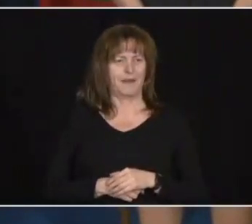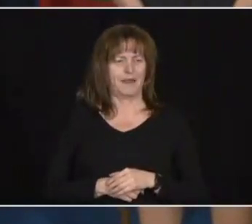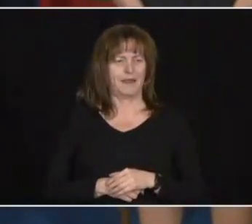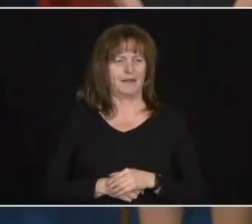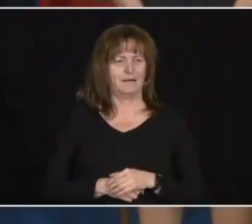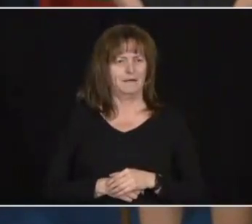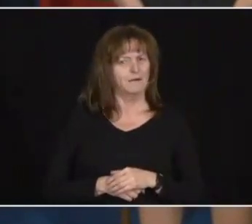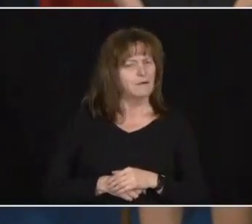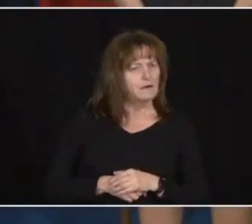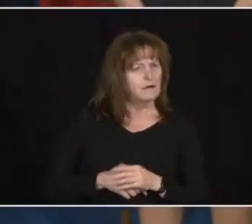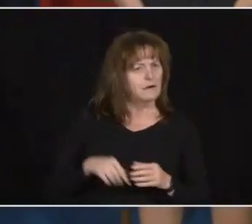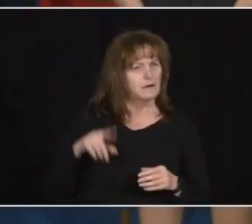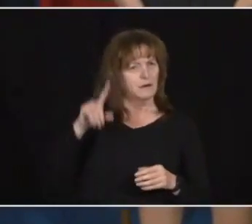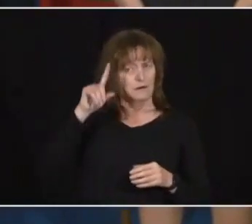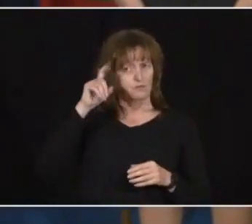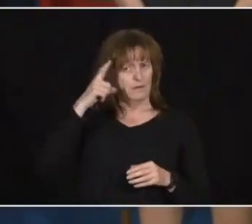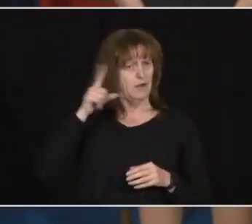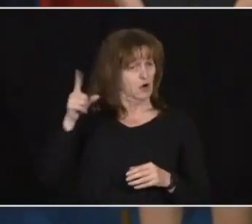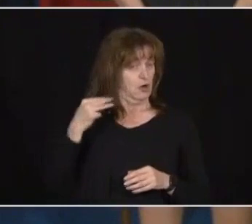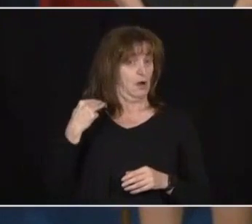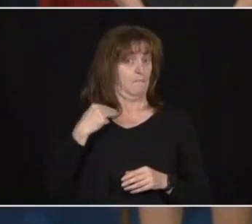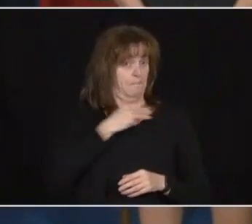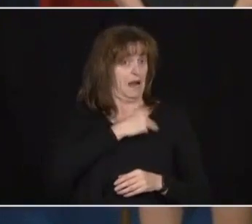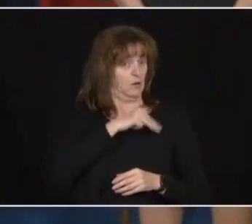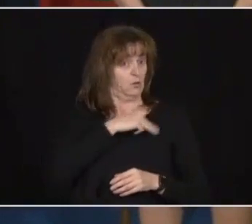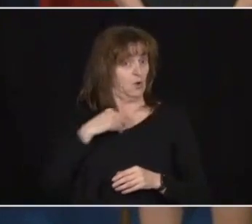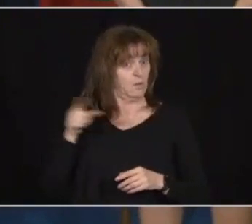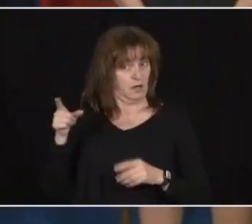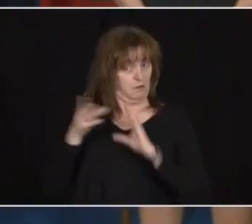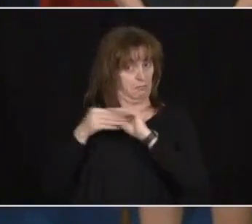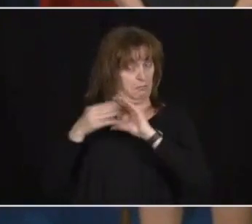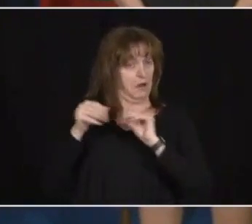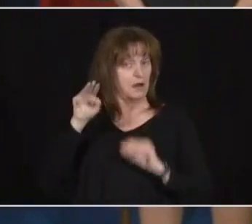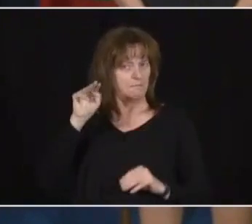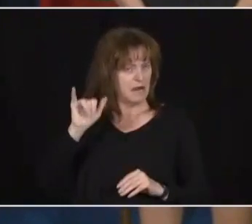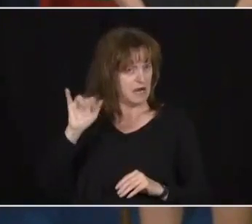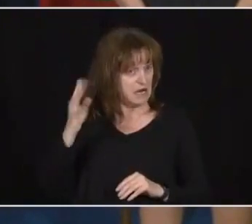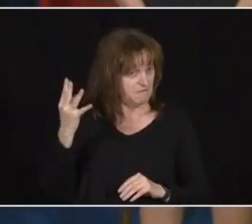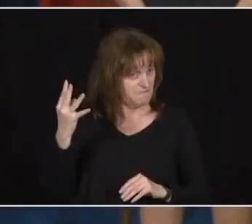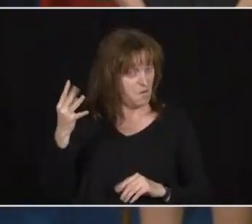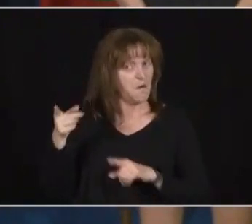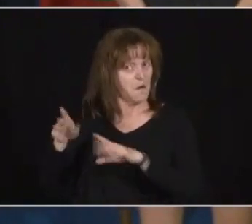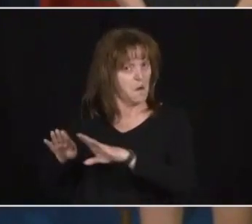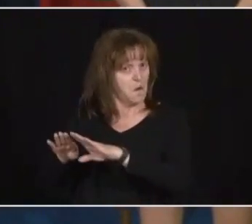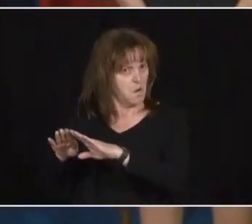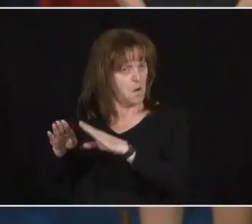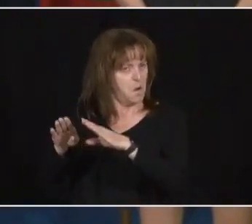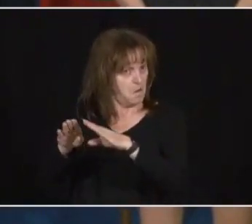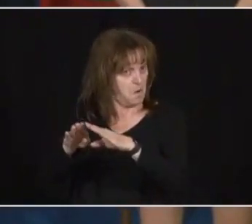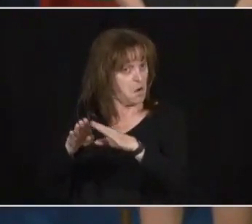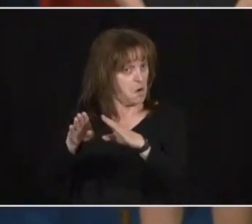announced that May 4 they will begin opening up, in line with neighbouring Saskatchewan, Quebec is